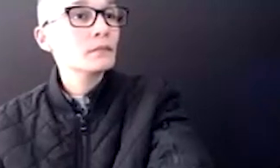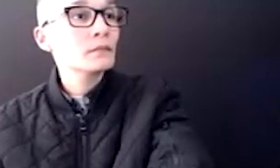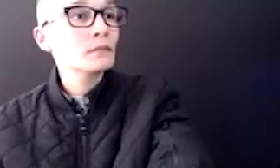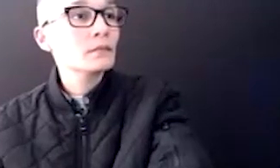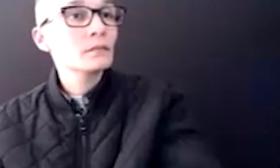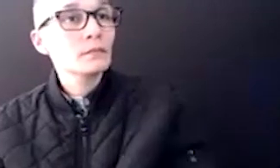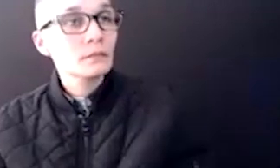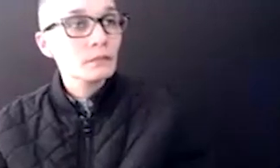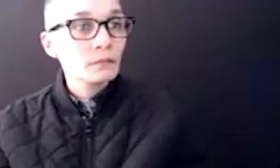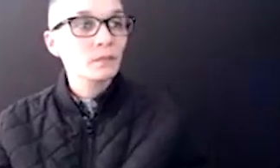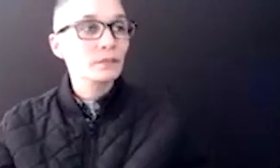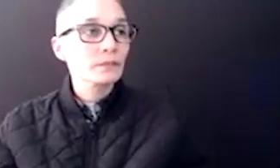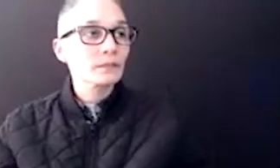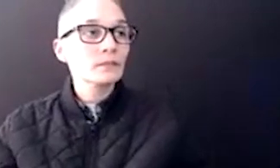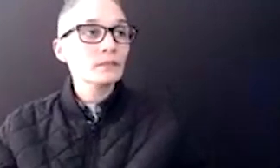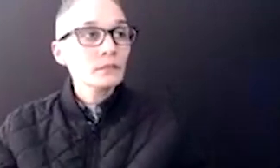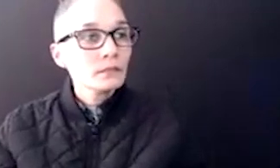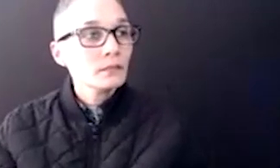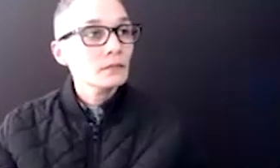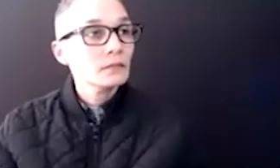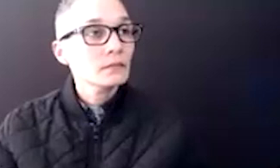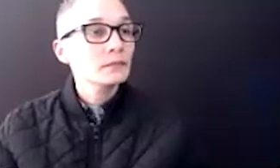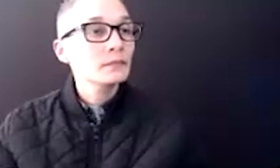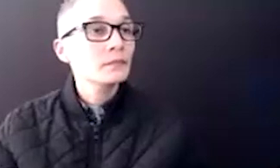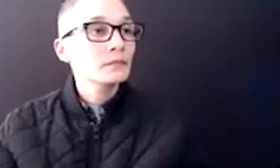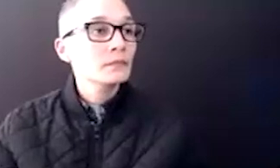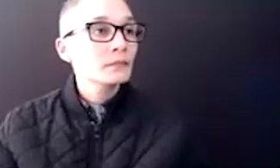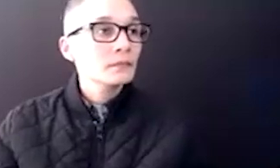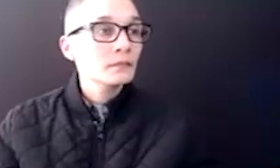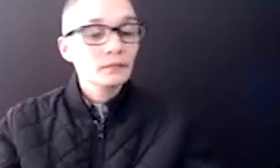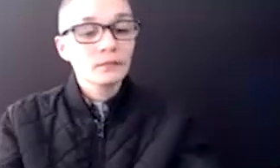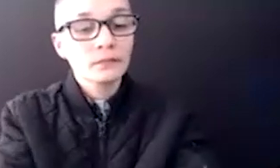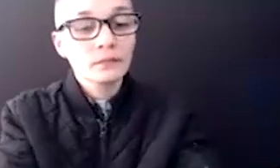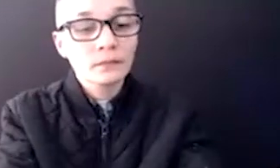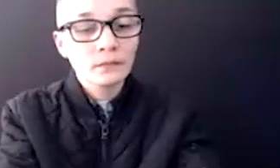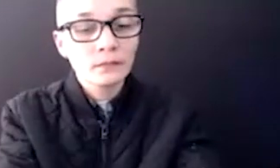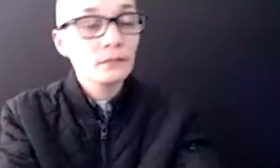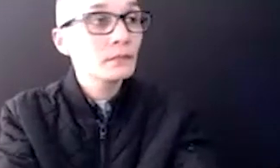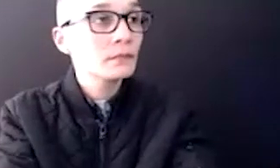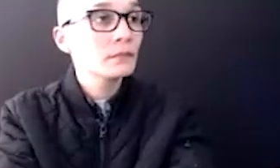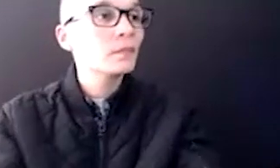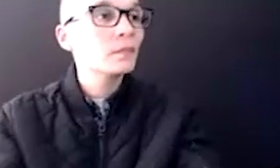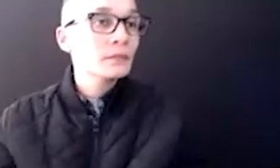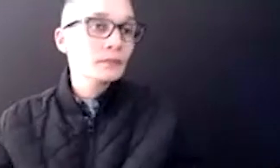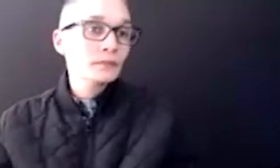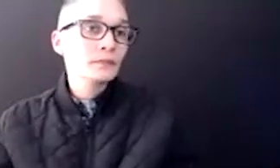quite a few years ago, so I still remember my homework. One of the things that the deans sometimes will say, it kind of goes in